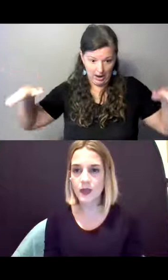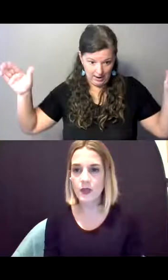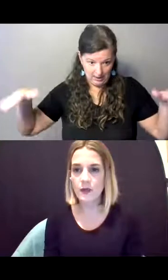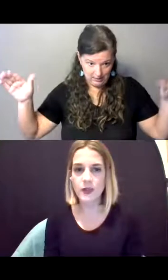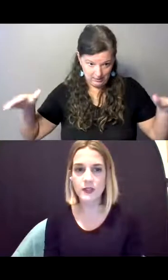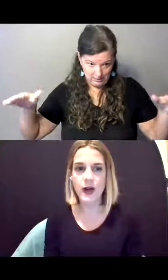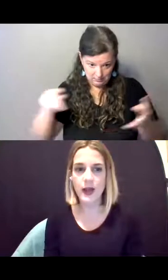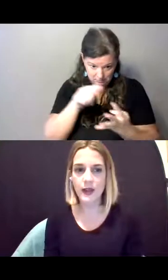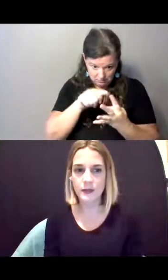and the fourth is flying.